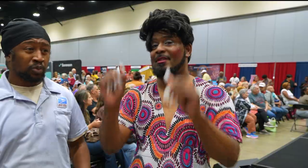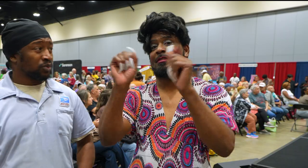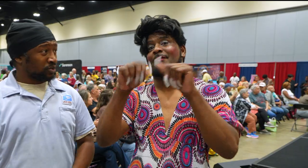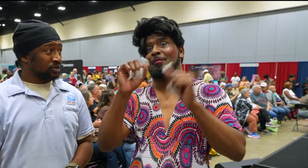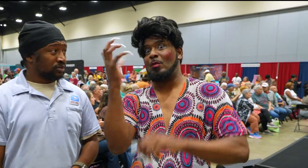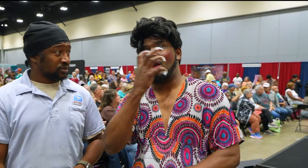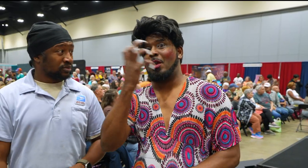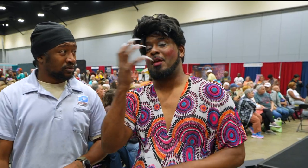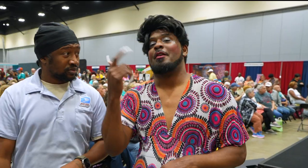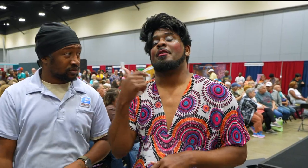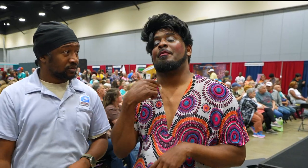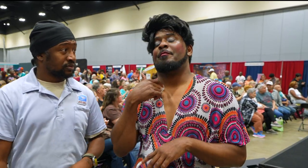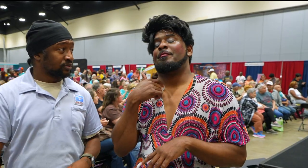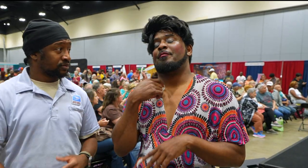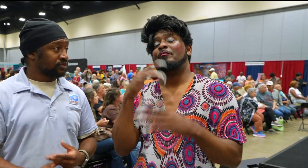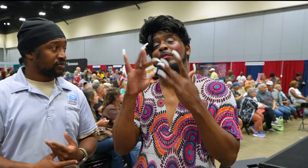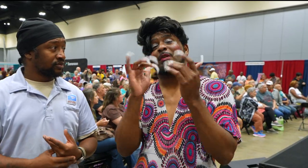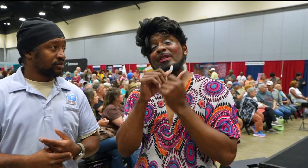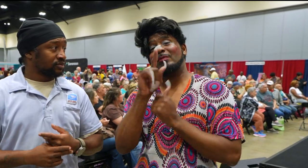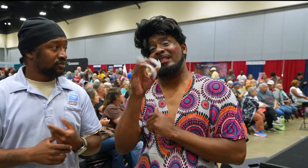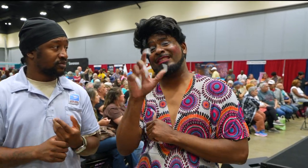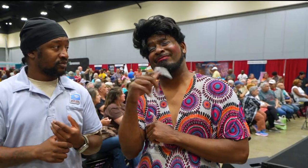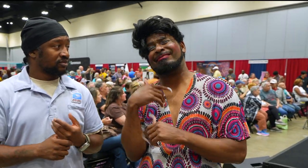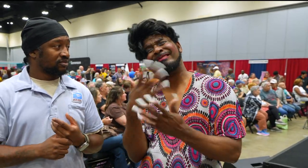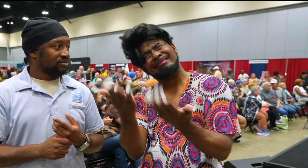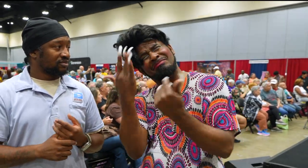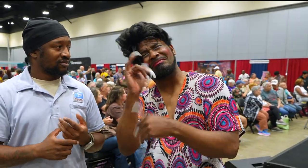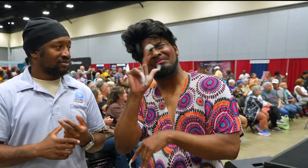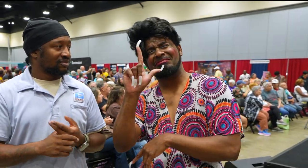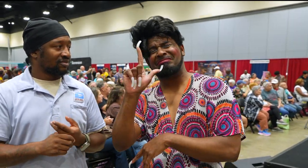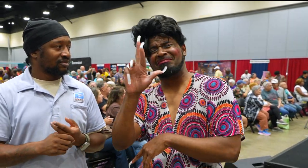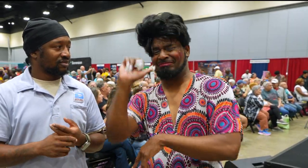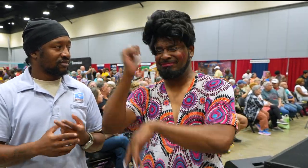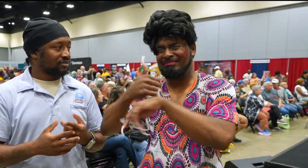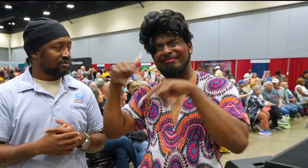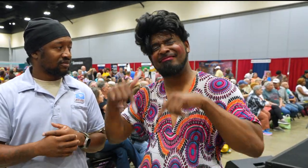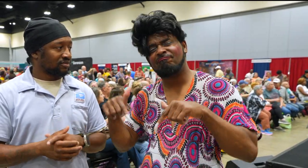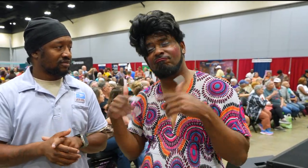Yes, yes, wow! I reached out to Joel to bring DeafNation Expo to Little Rock,